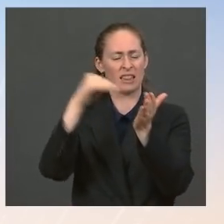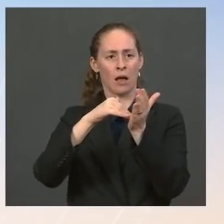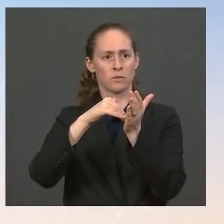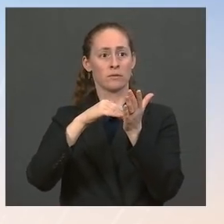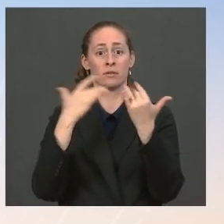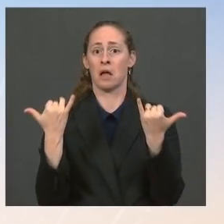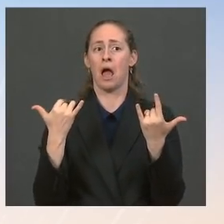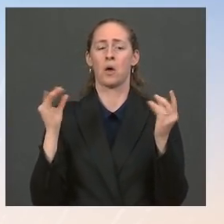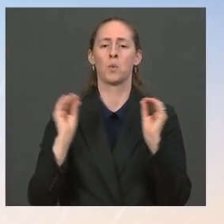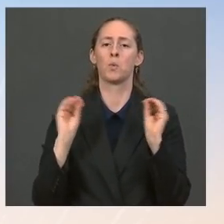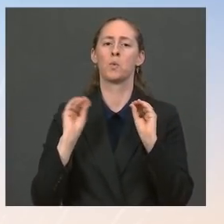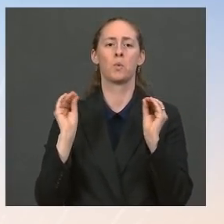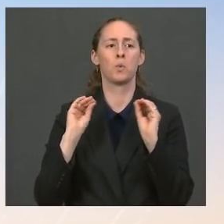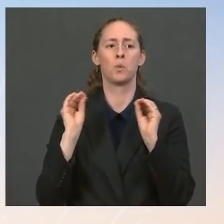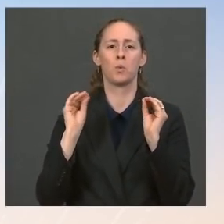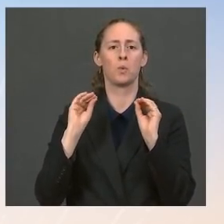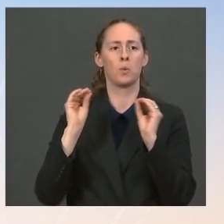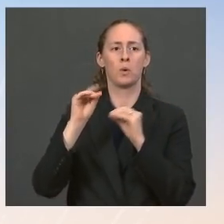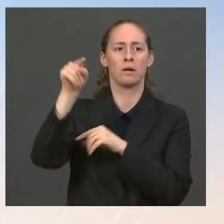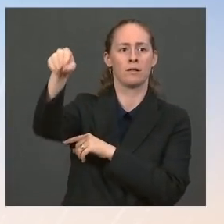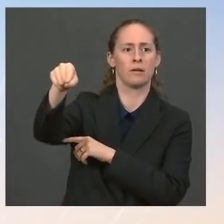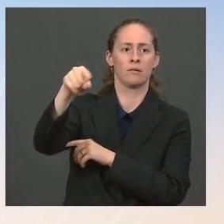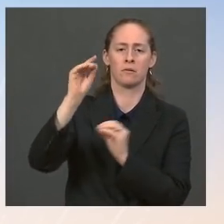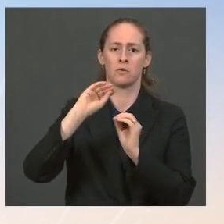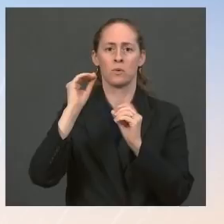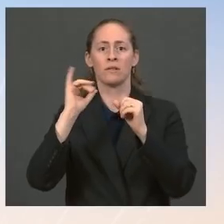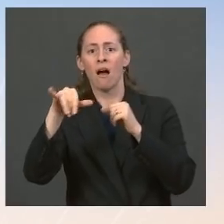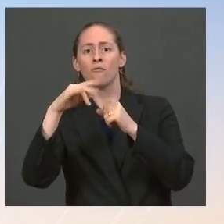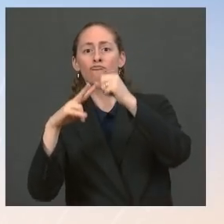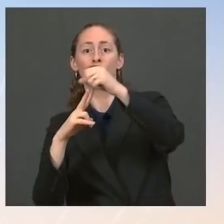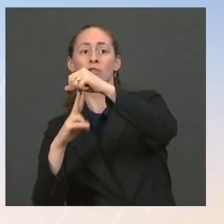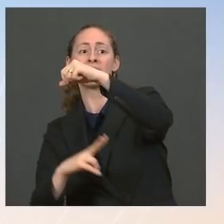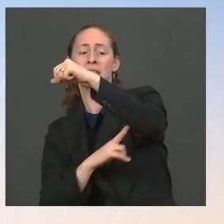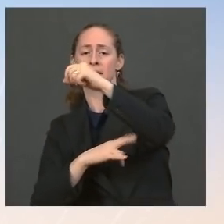under the International Bridge. Migrants continue to be expelled